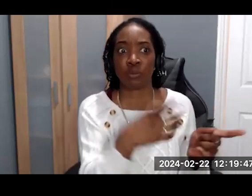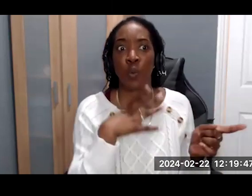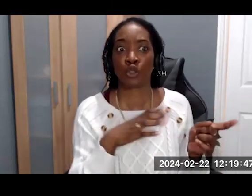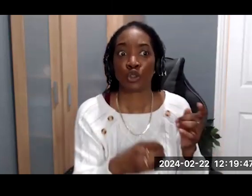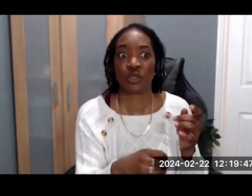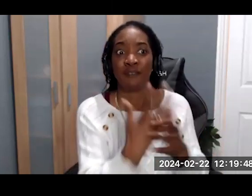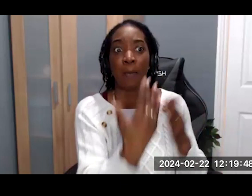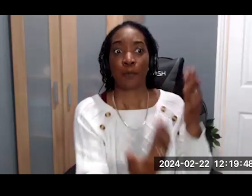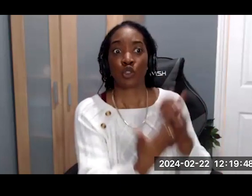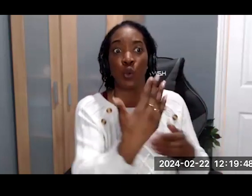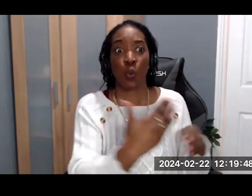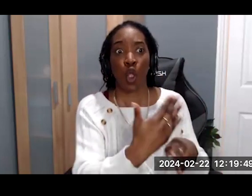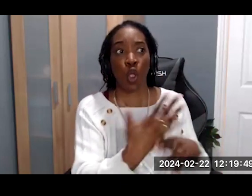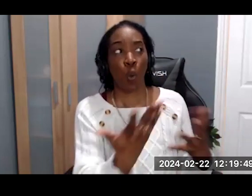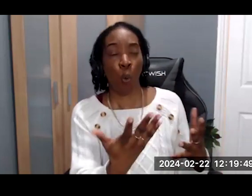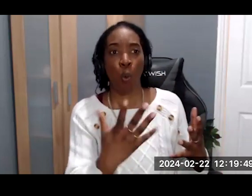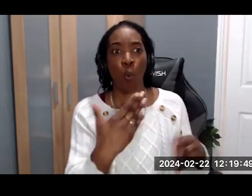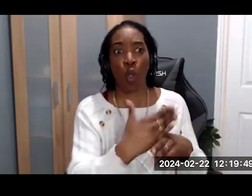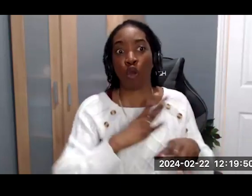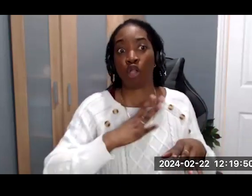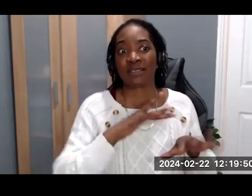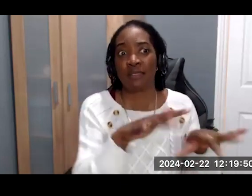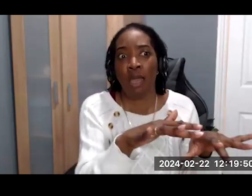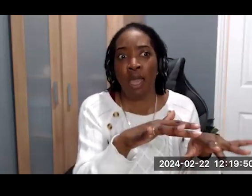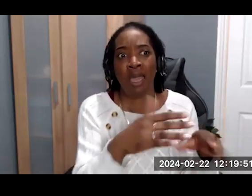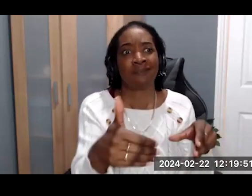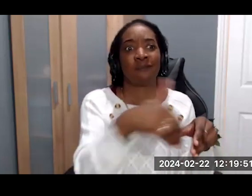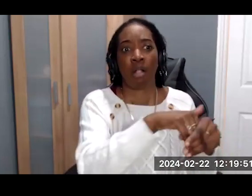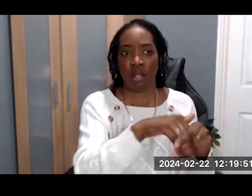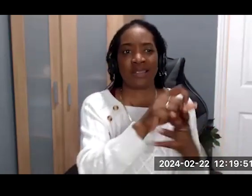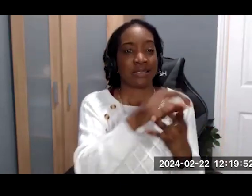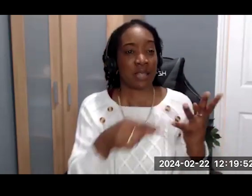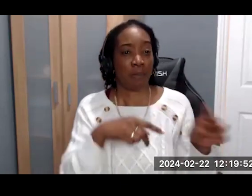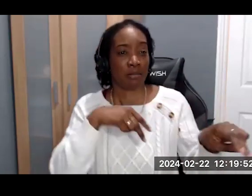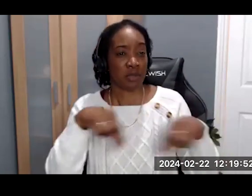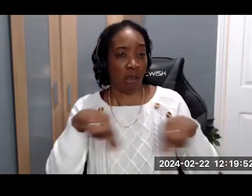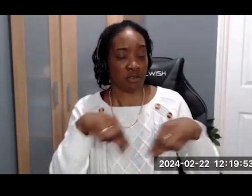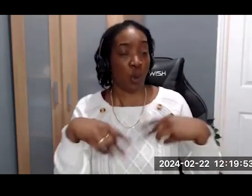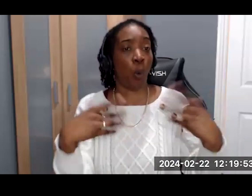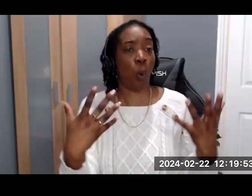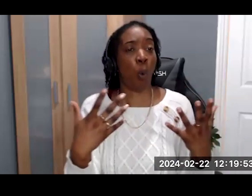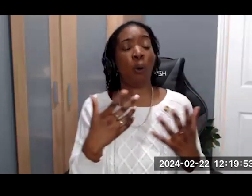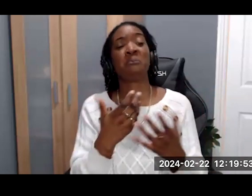or existing work that involves disabled dancers or it might include disabled or non-disabled